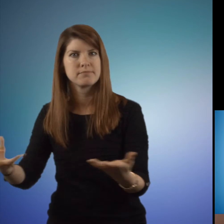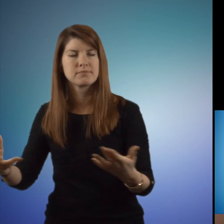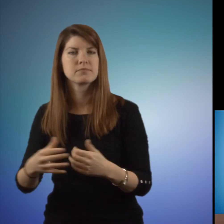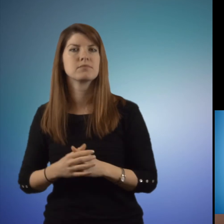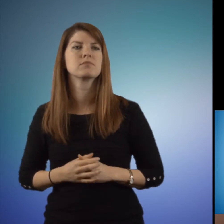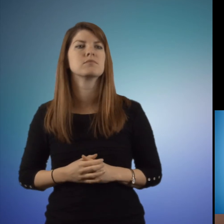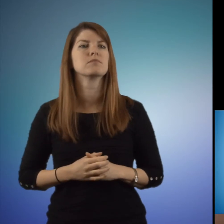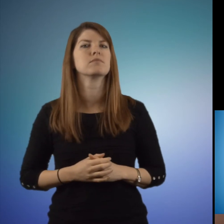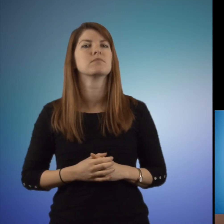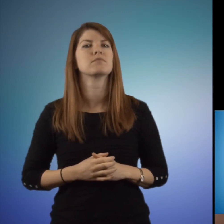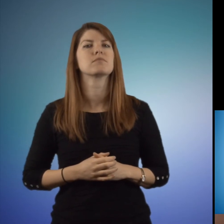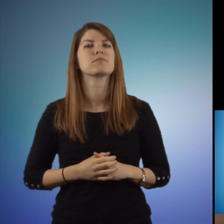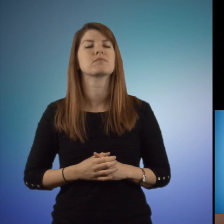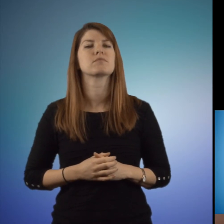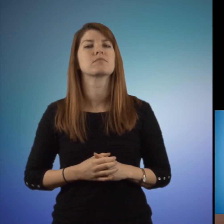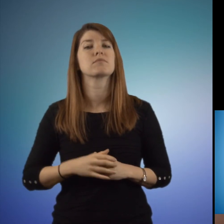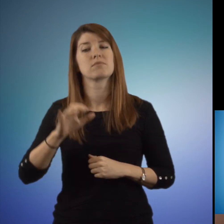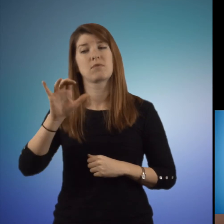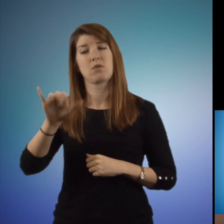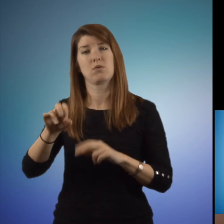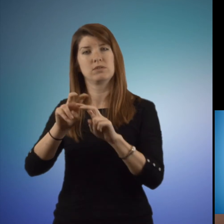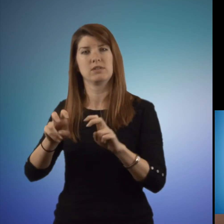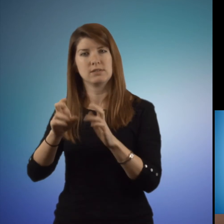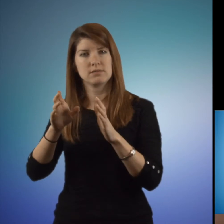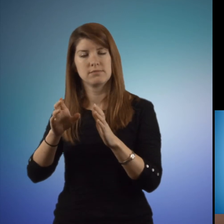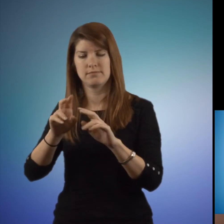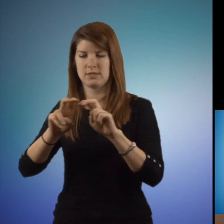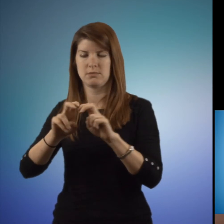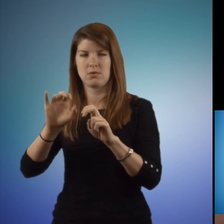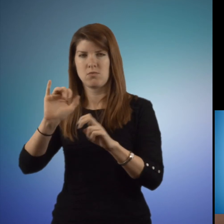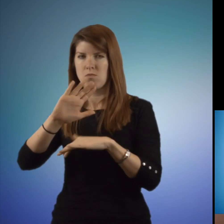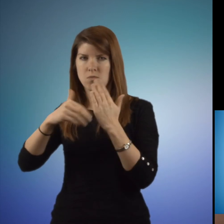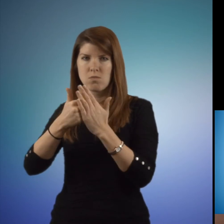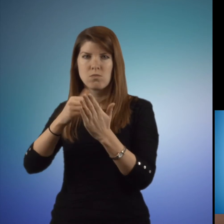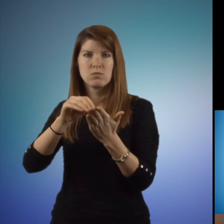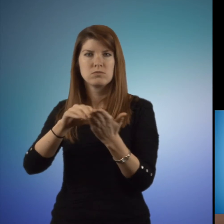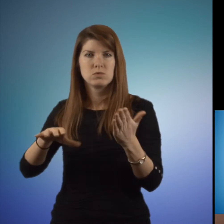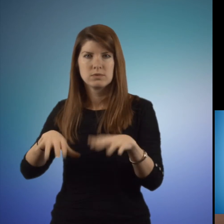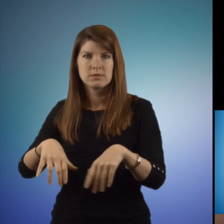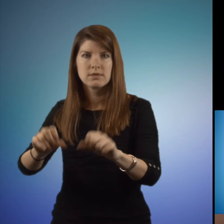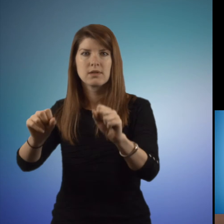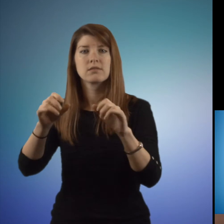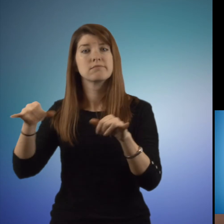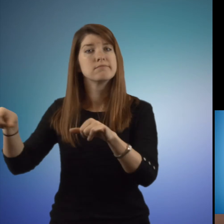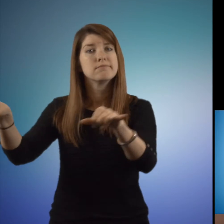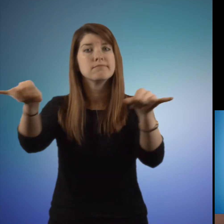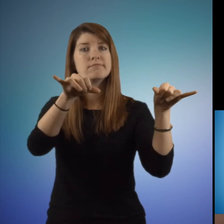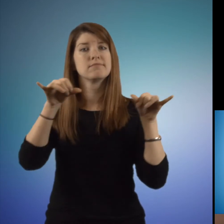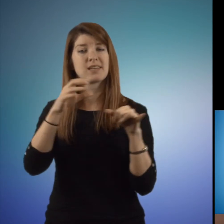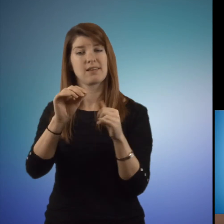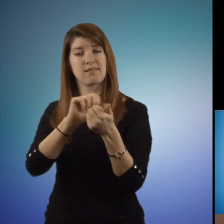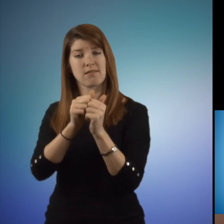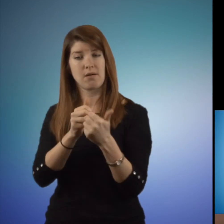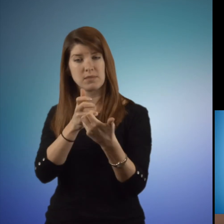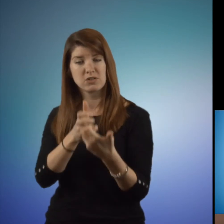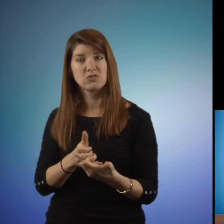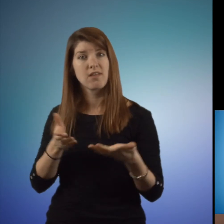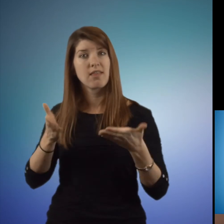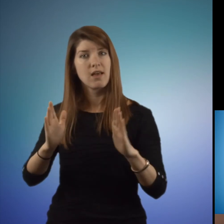These are the assessments that all children take in a school. They are standardized and the accommodations that are allowed are often dictated